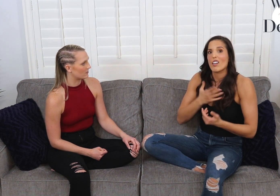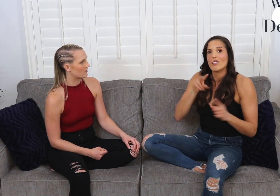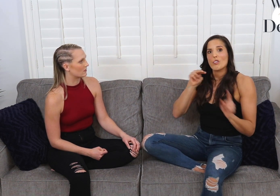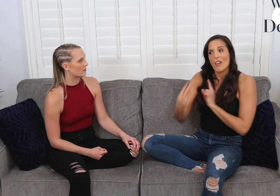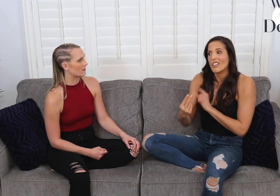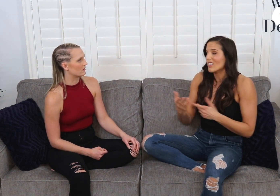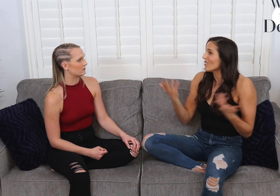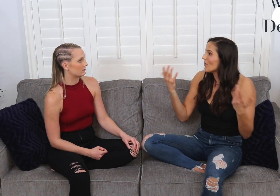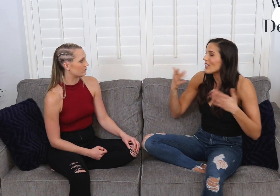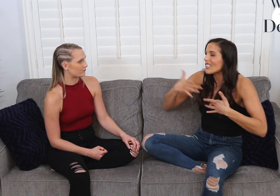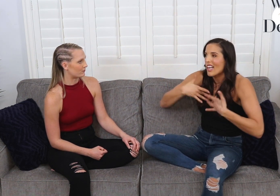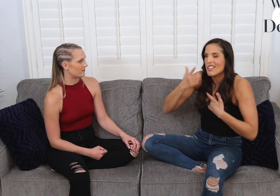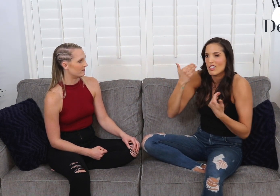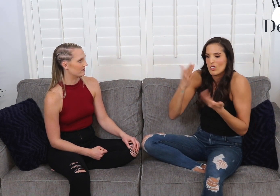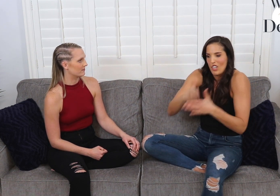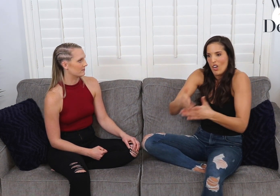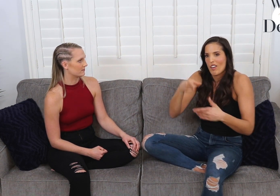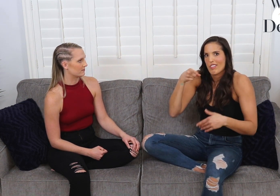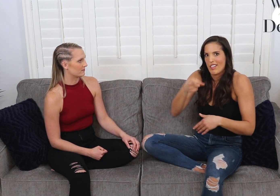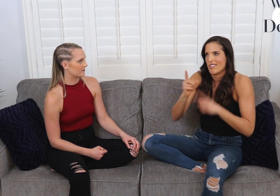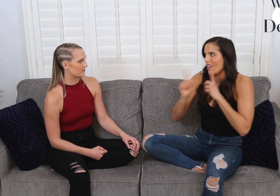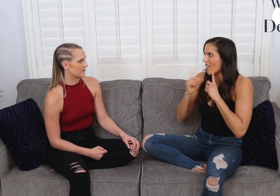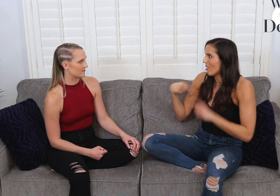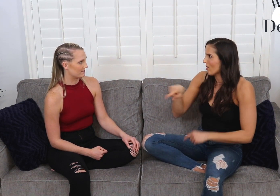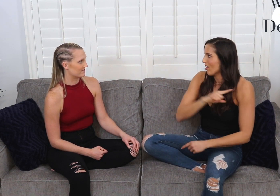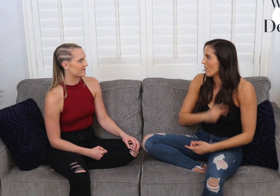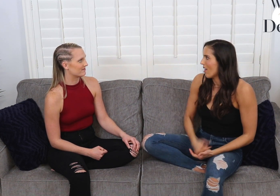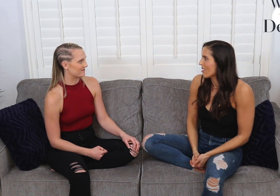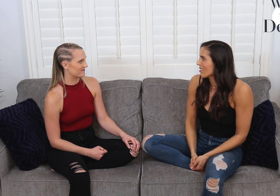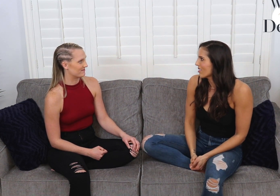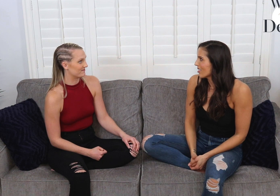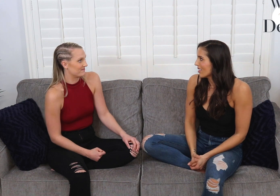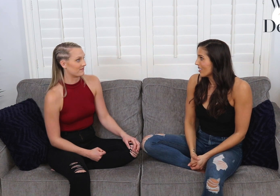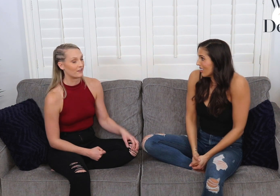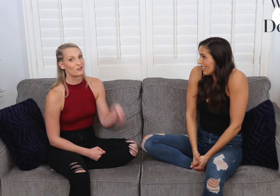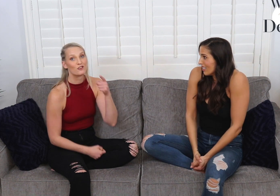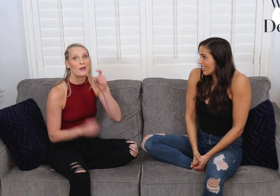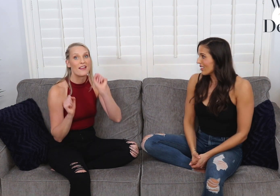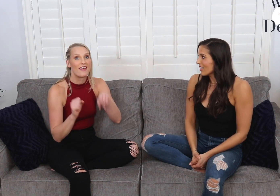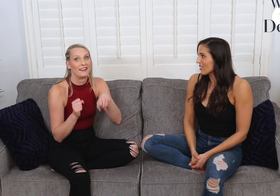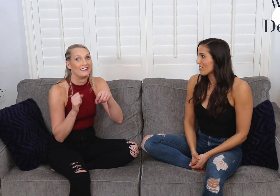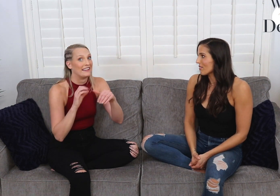and just seeing each other's perspectives. We're so excited to share this dialogue with you guys.